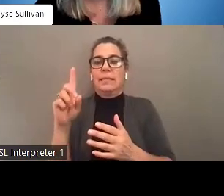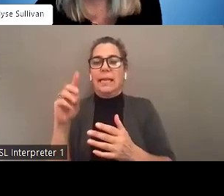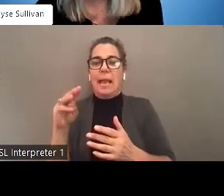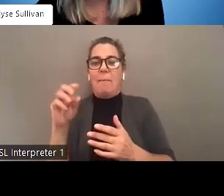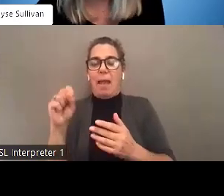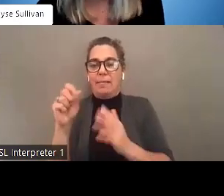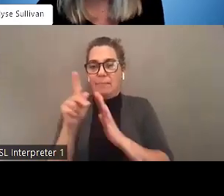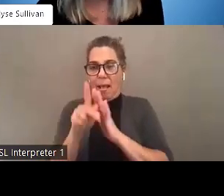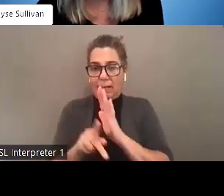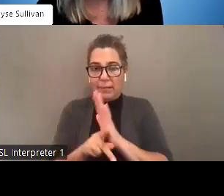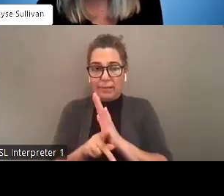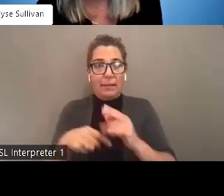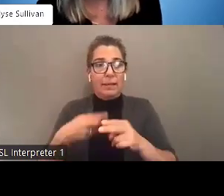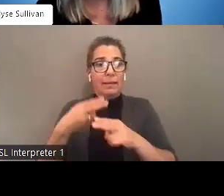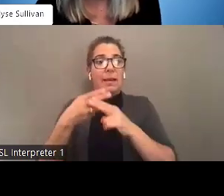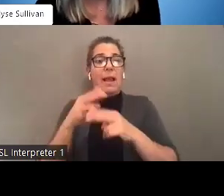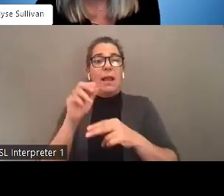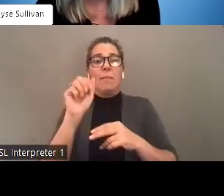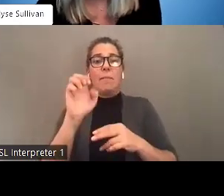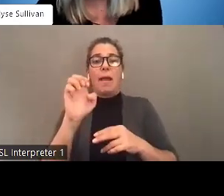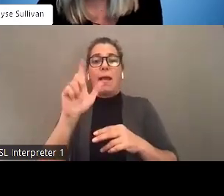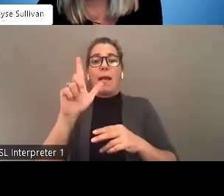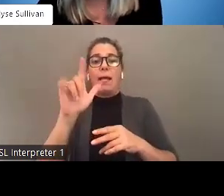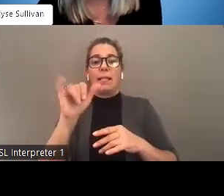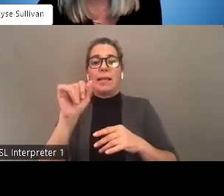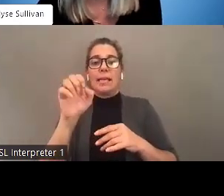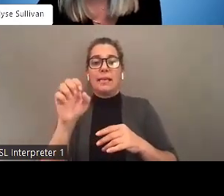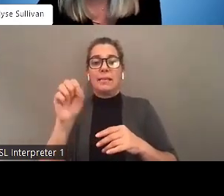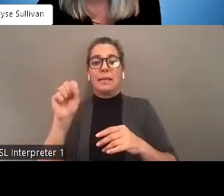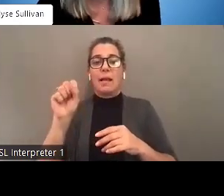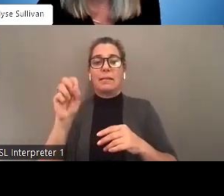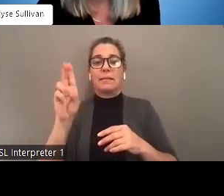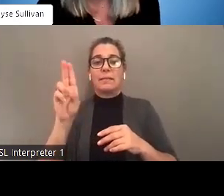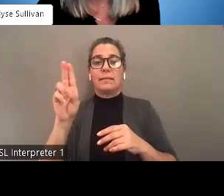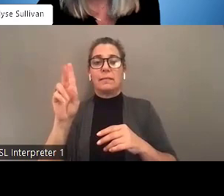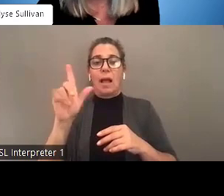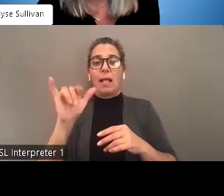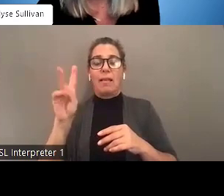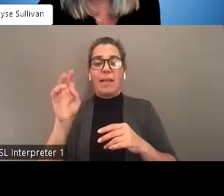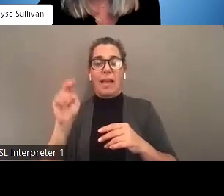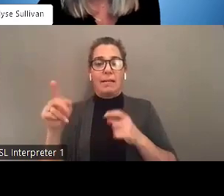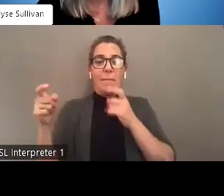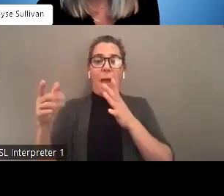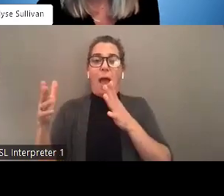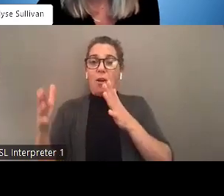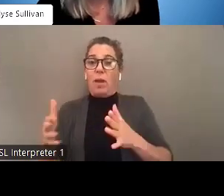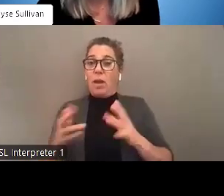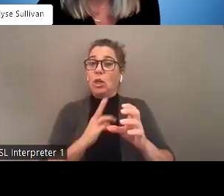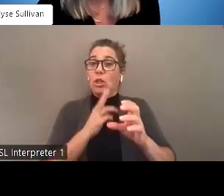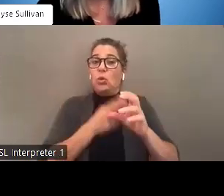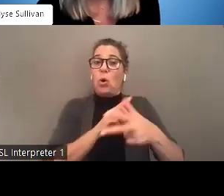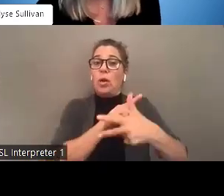and I'll be moderating today's event. And joining us from the Office of Science Policy, we have Taunton Paine,